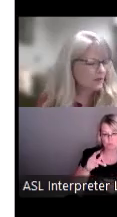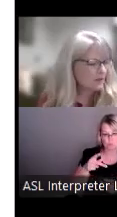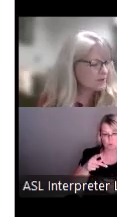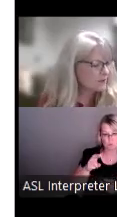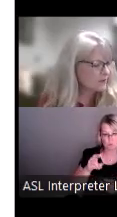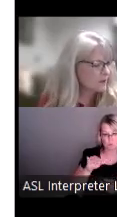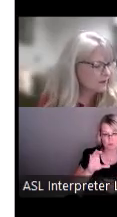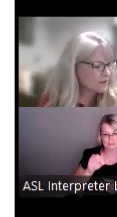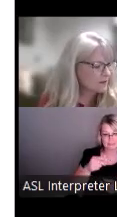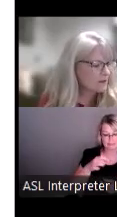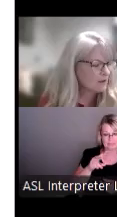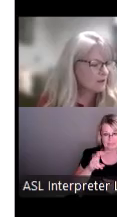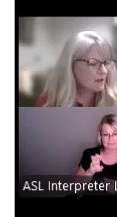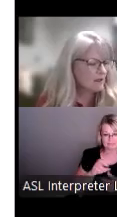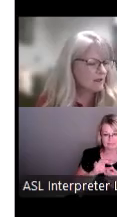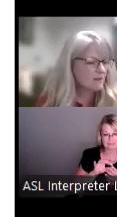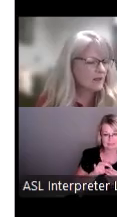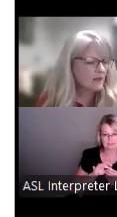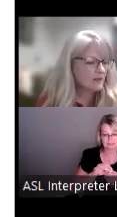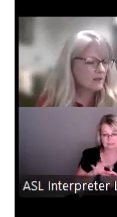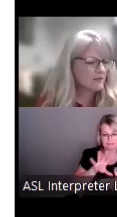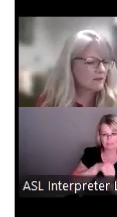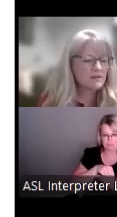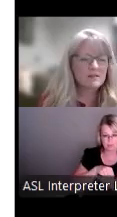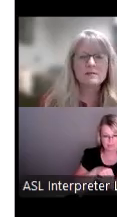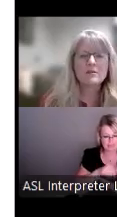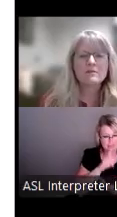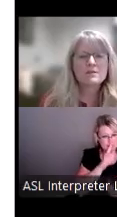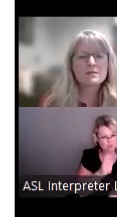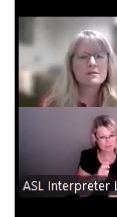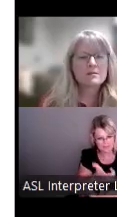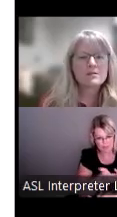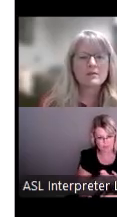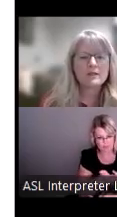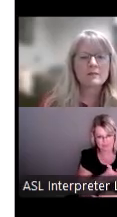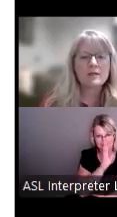three are so connected and the vestibular system is really a